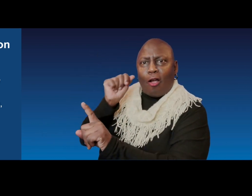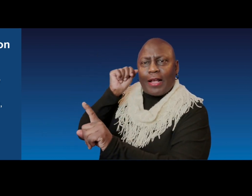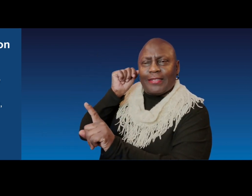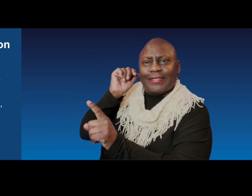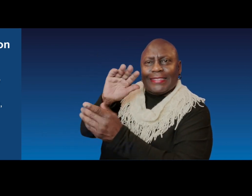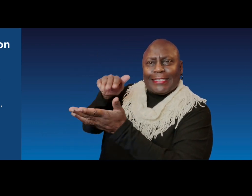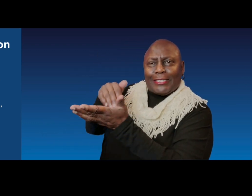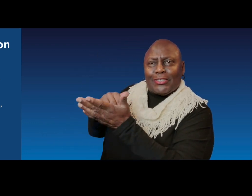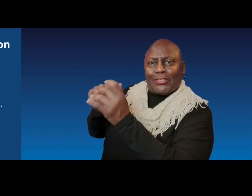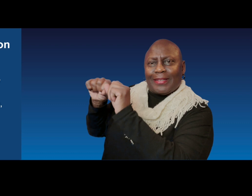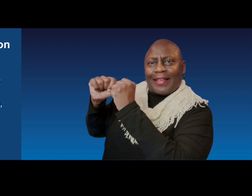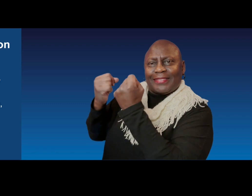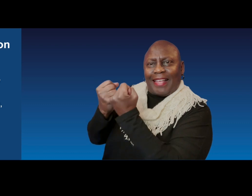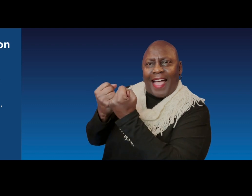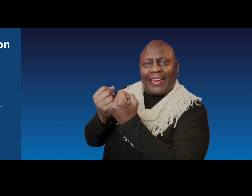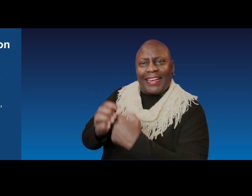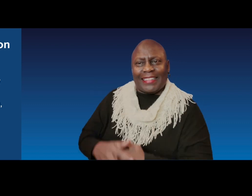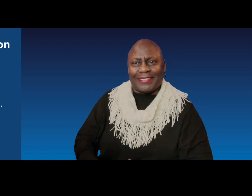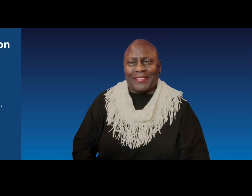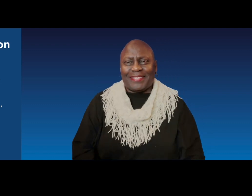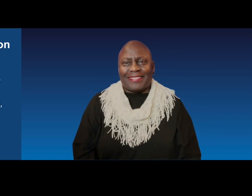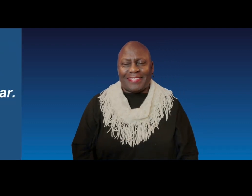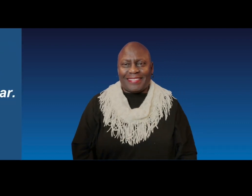from the mainstream audio centric society.